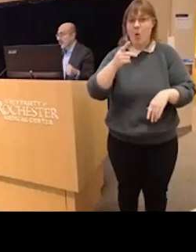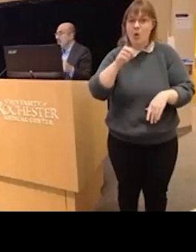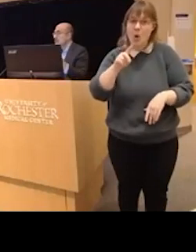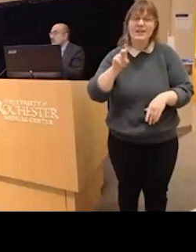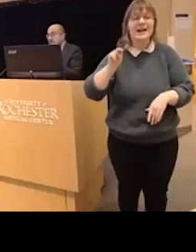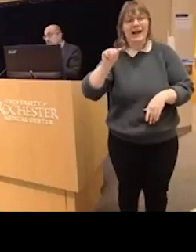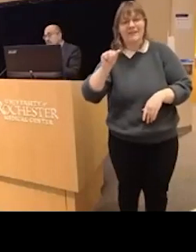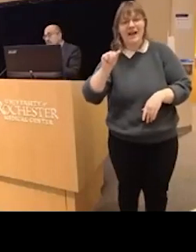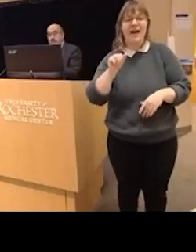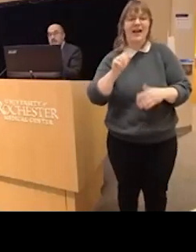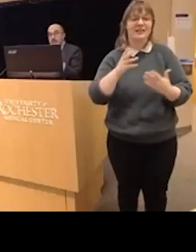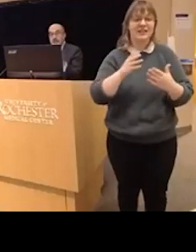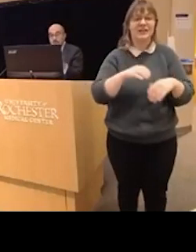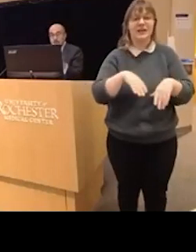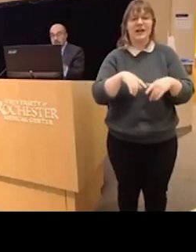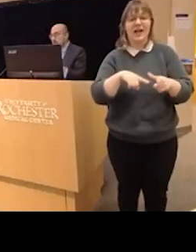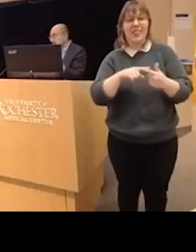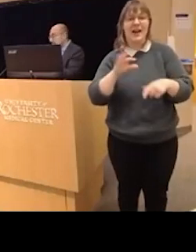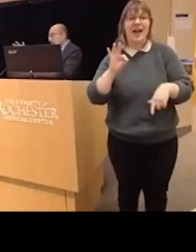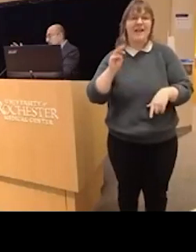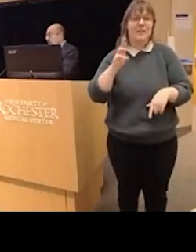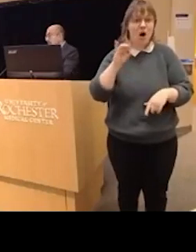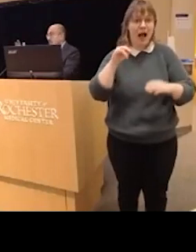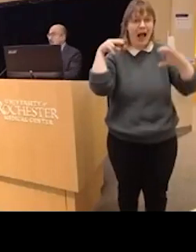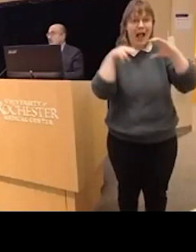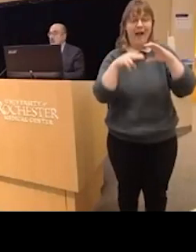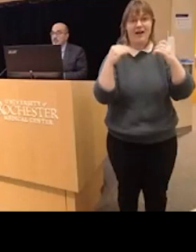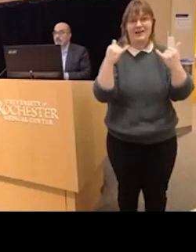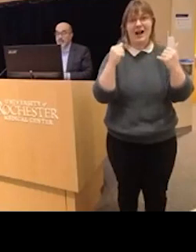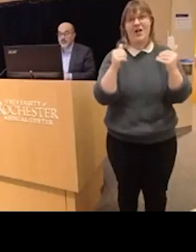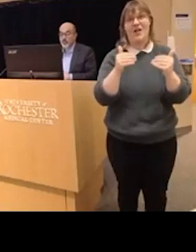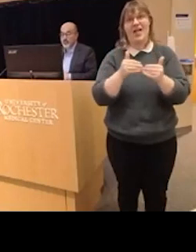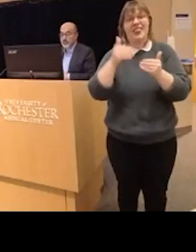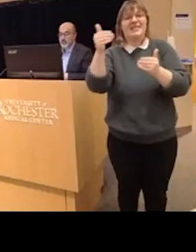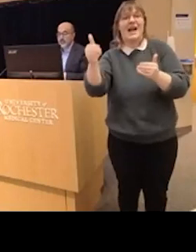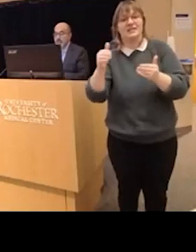then the mid-range stuff on the fmri and now the next era of medical forax I'm going into and I